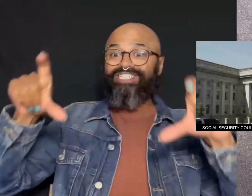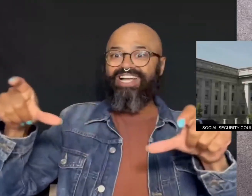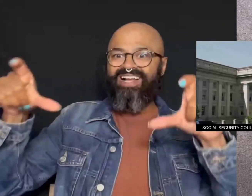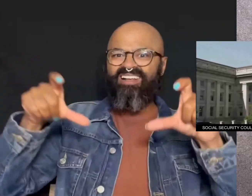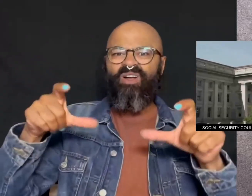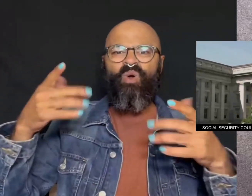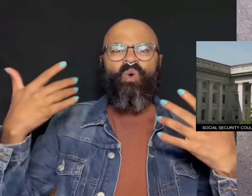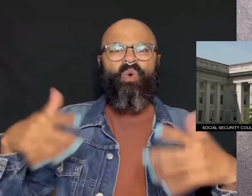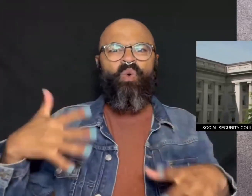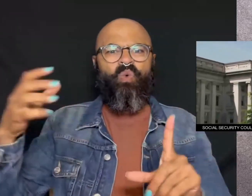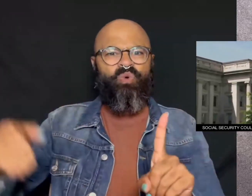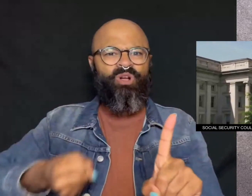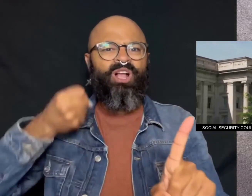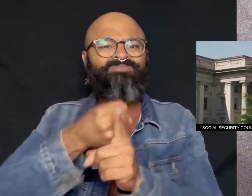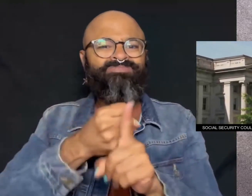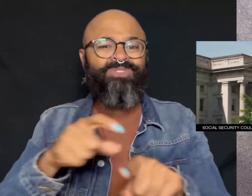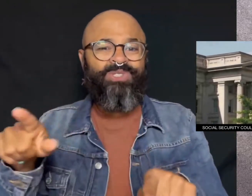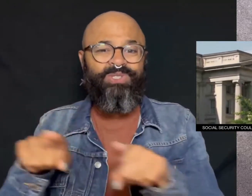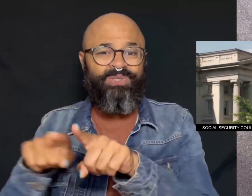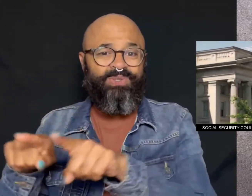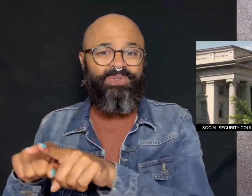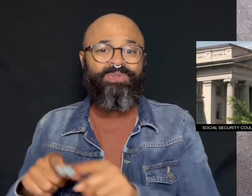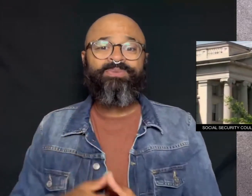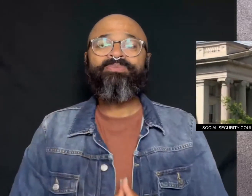military members. Paychecks could be impacted as well,